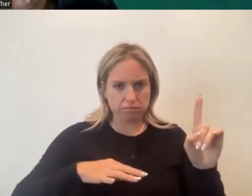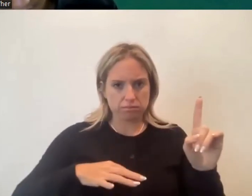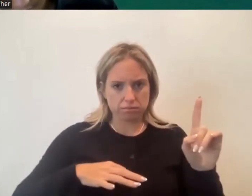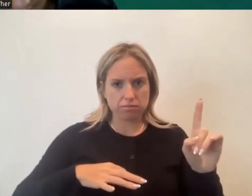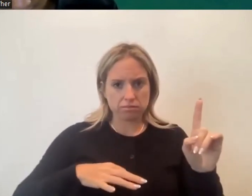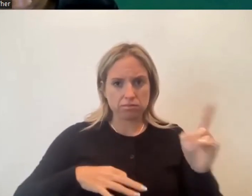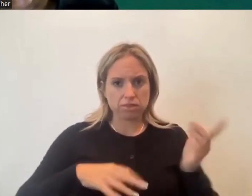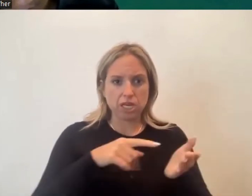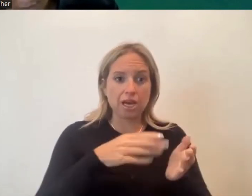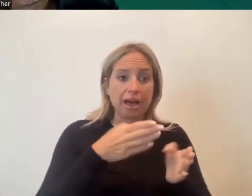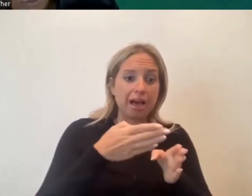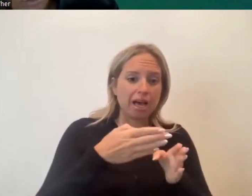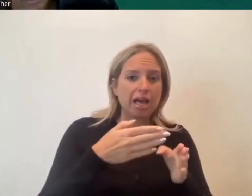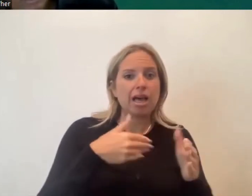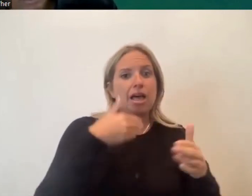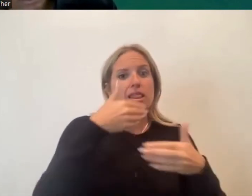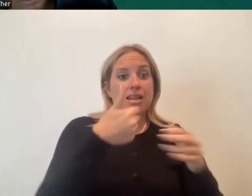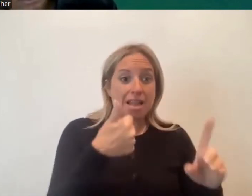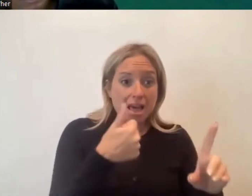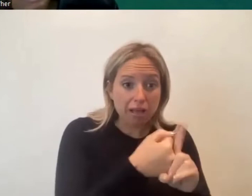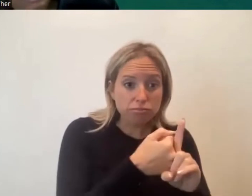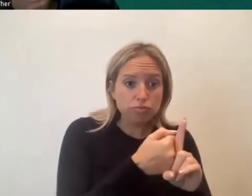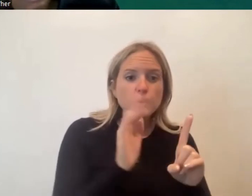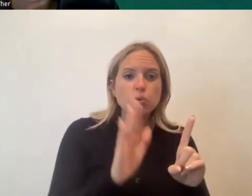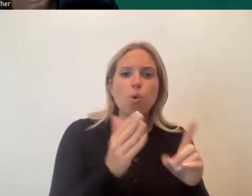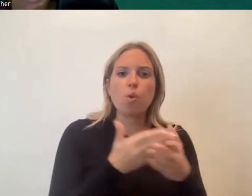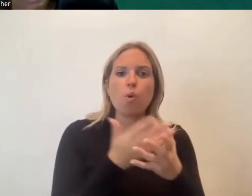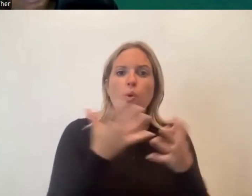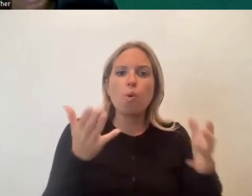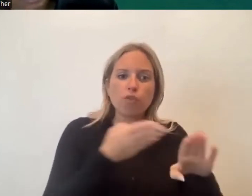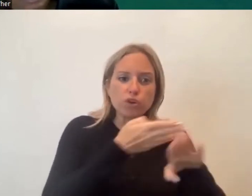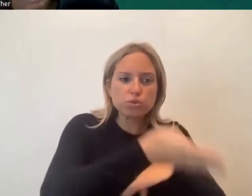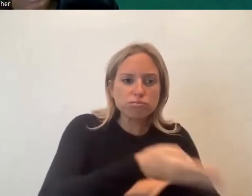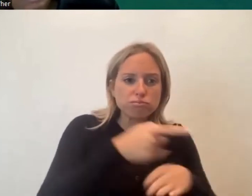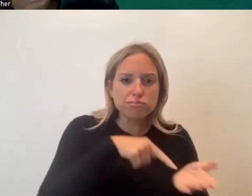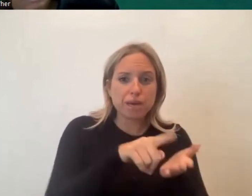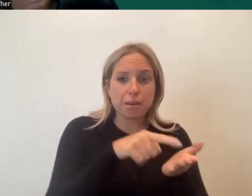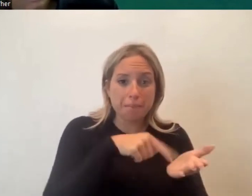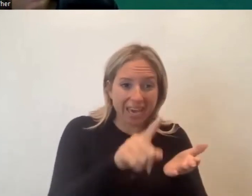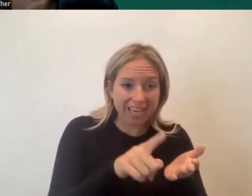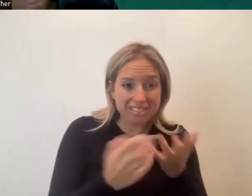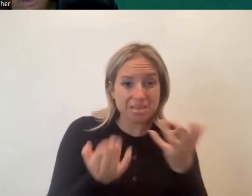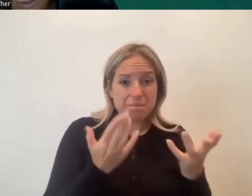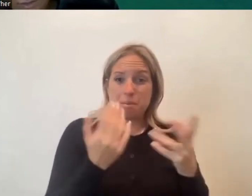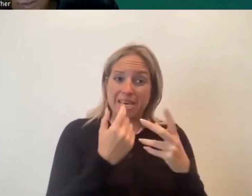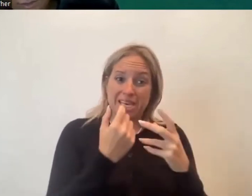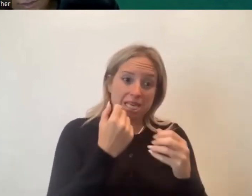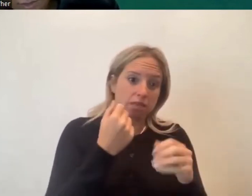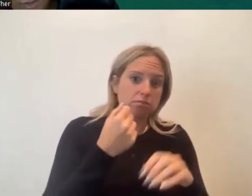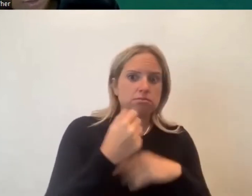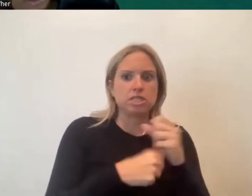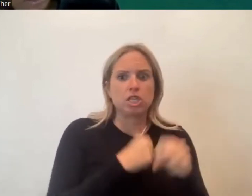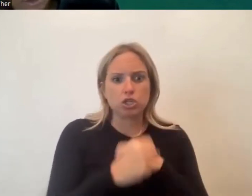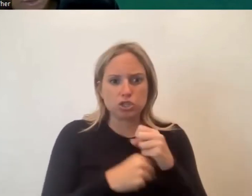And so you might have them withholding this money for years while it's being... to repay it.